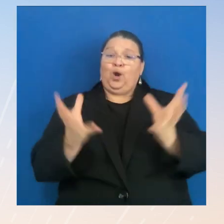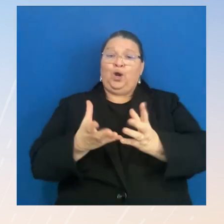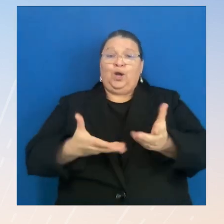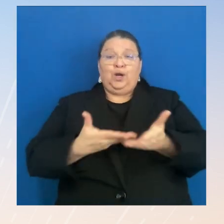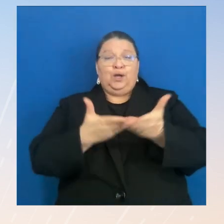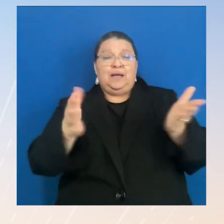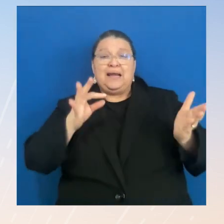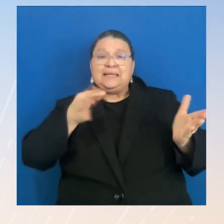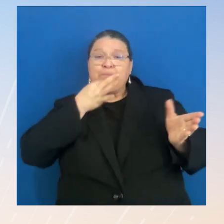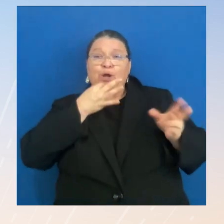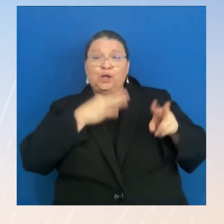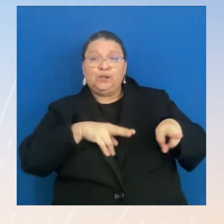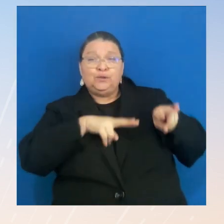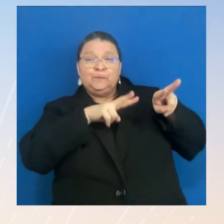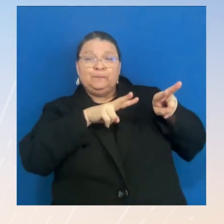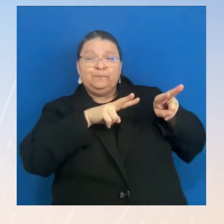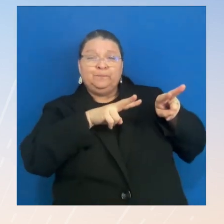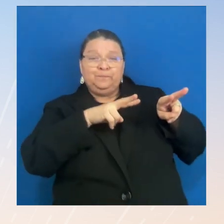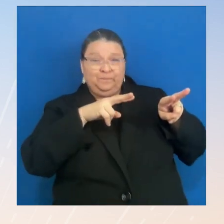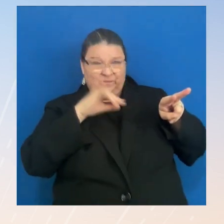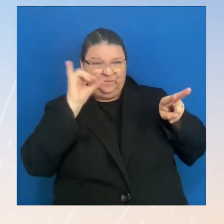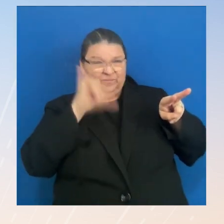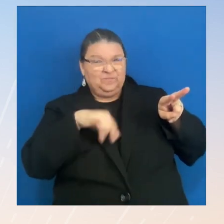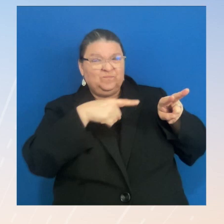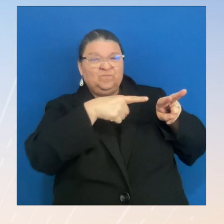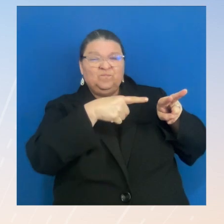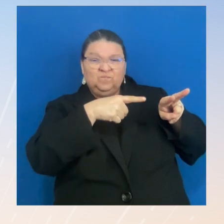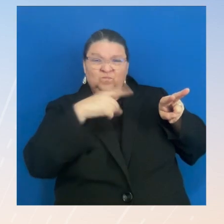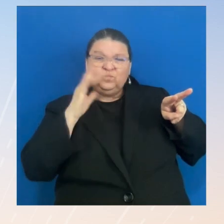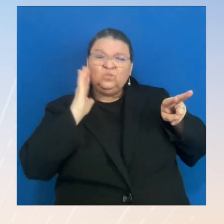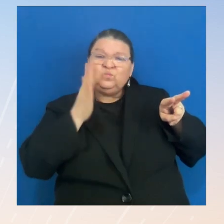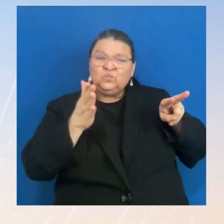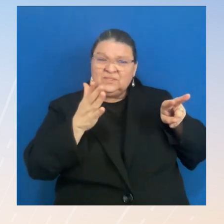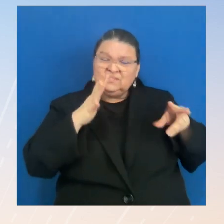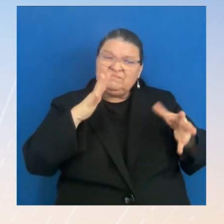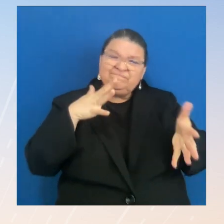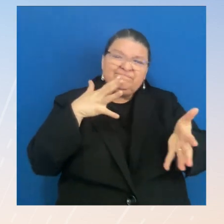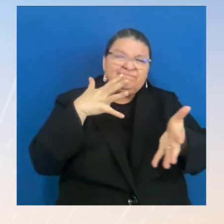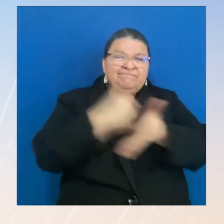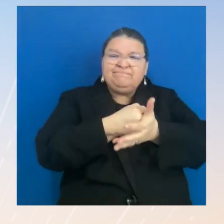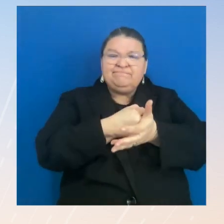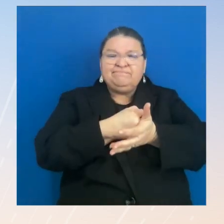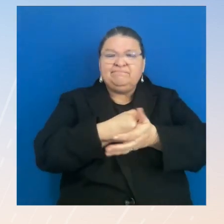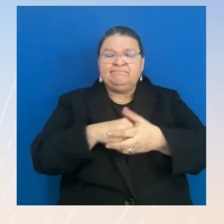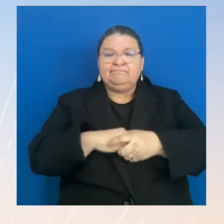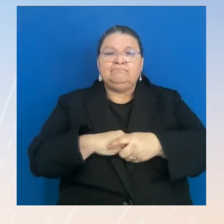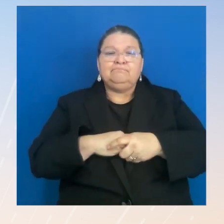a 15 percent downturn, down from a projected growth rate of 3 percent before Russia's invasion of Ukraine.